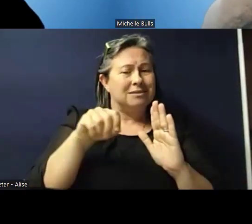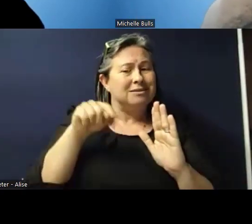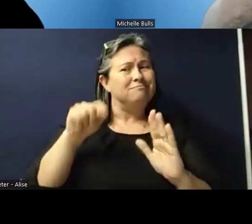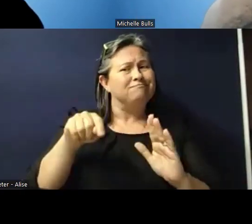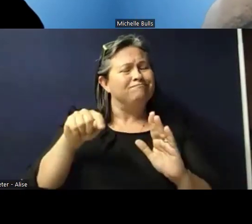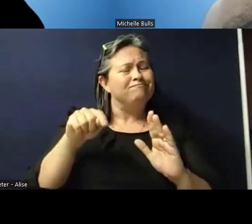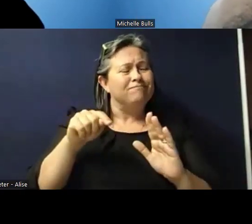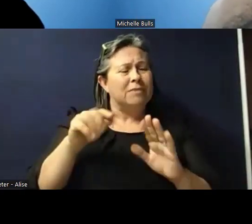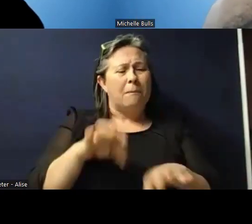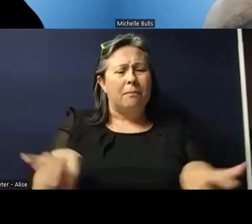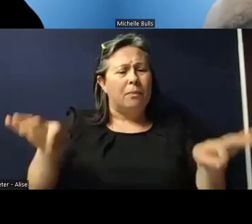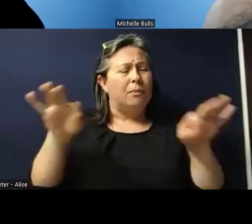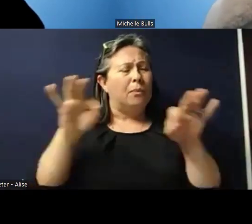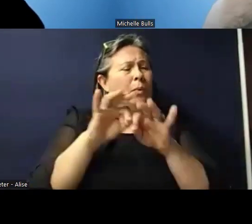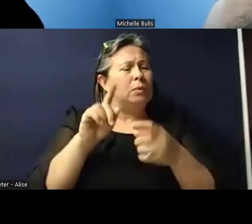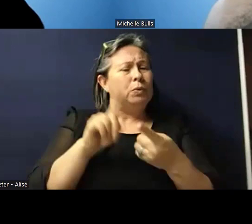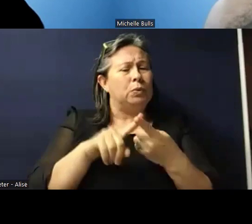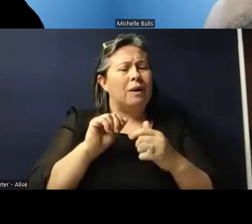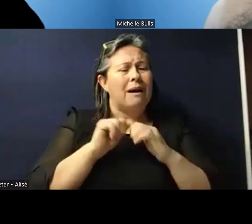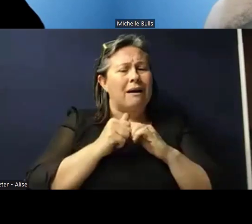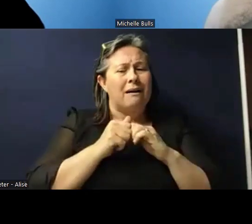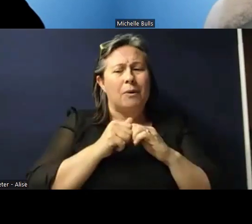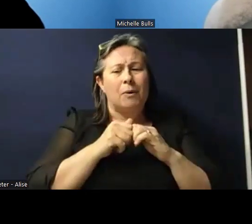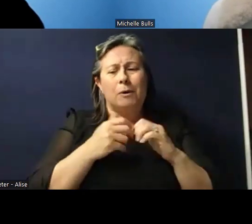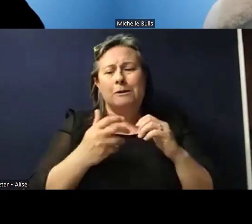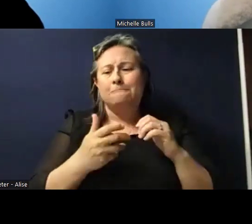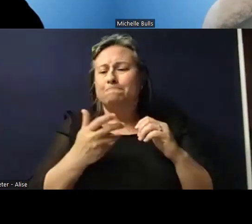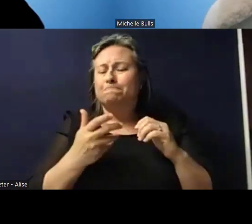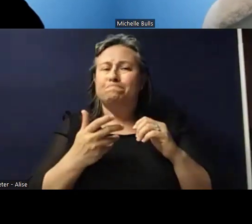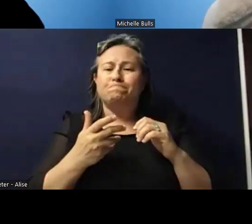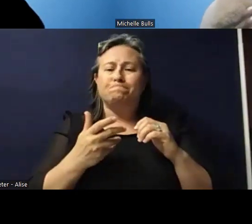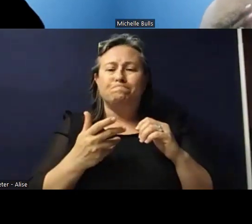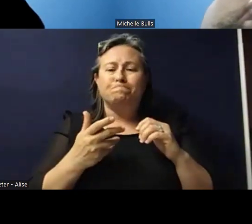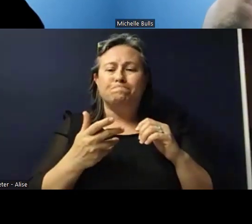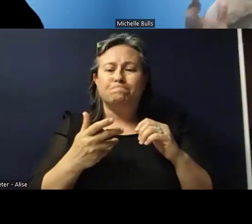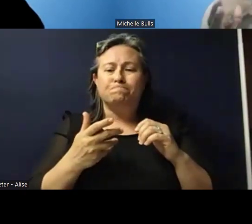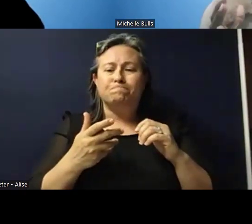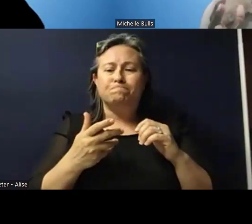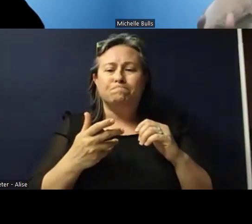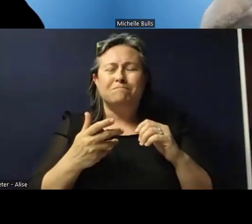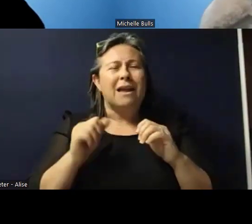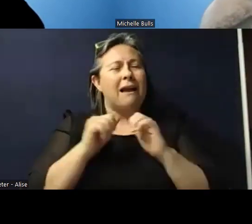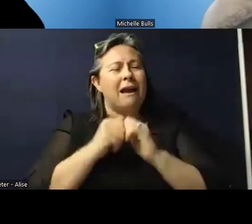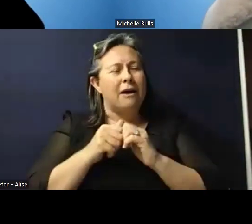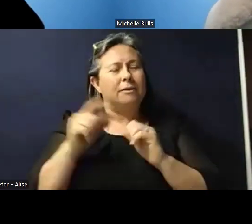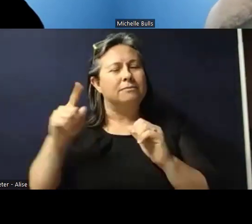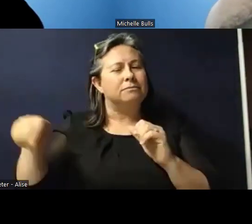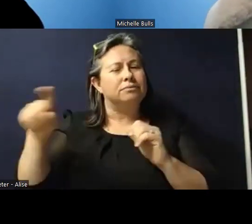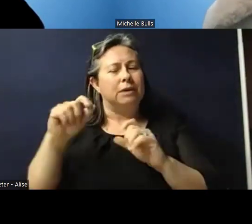to how they actually make some decisions.